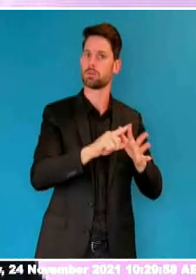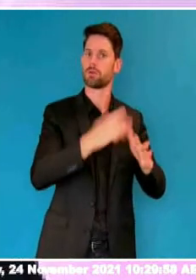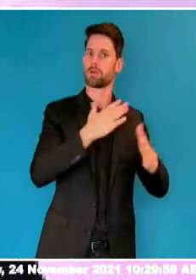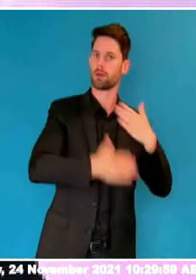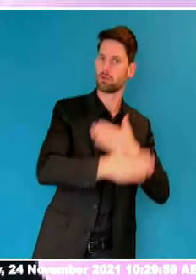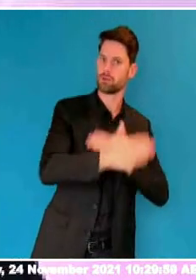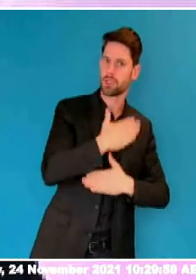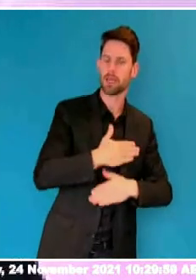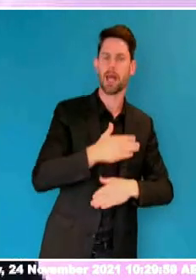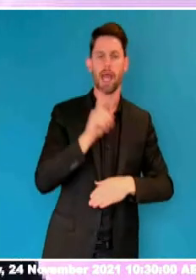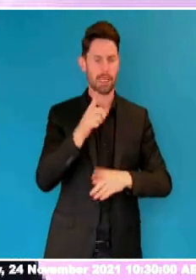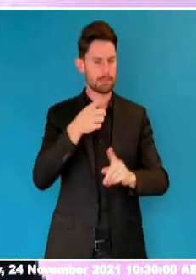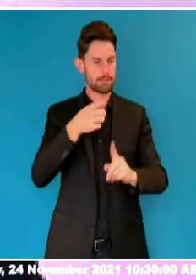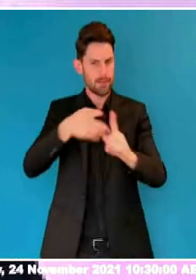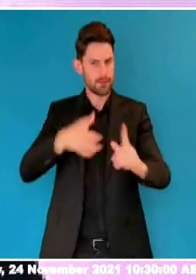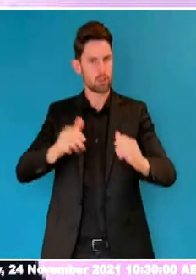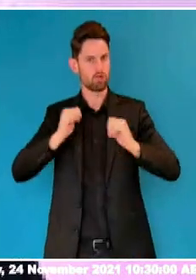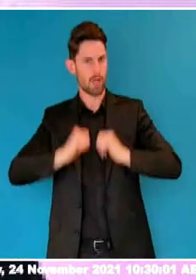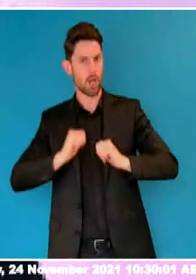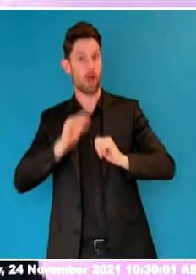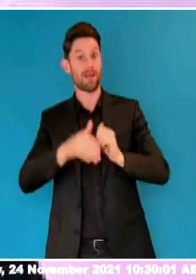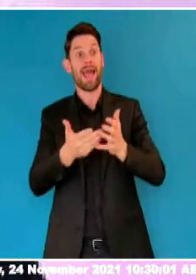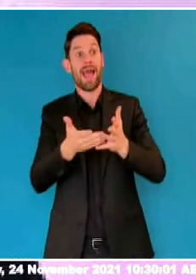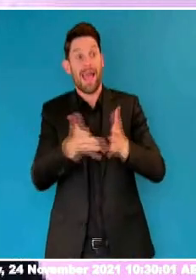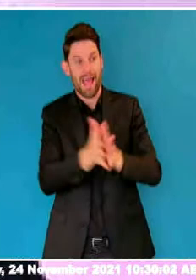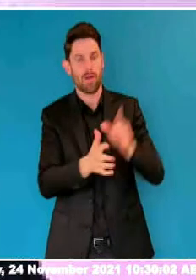relation to how they conduct those assessments and how they provide support.